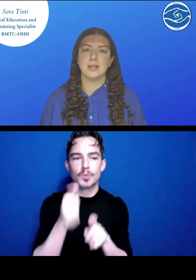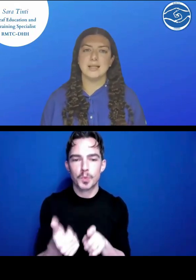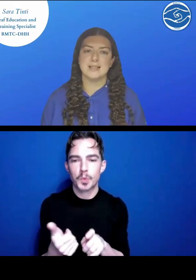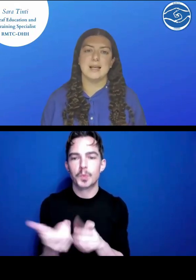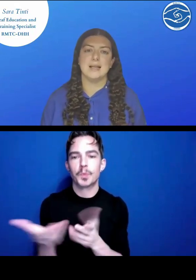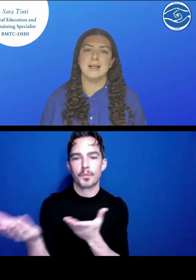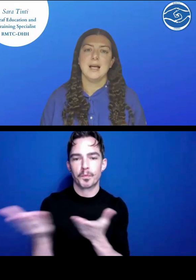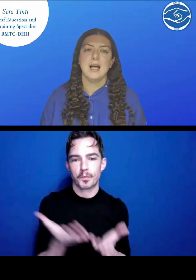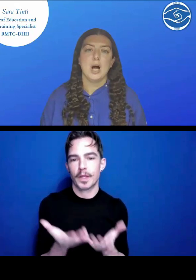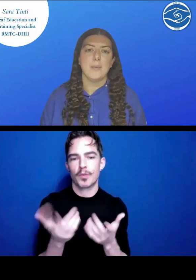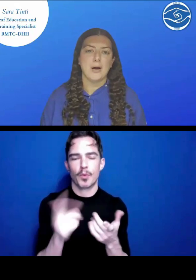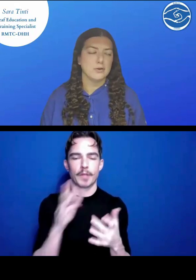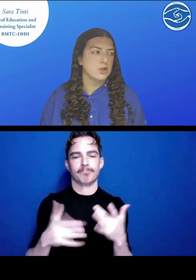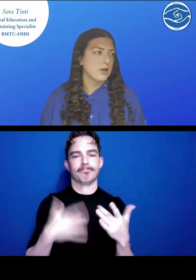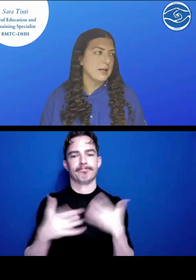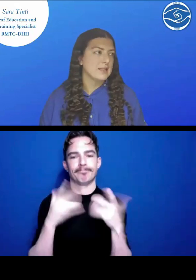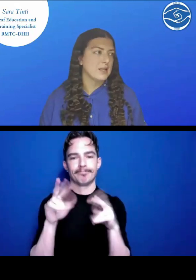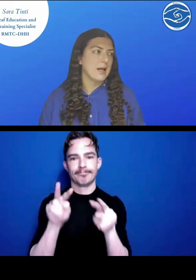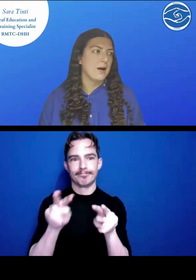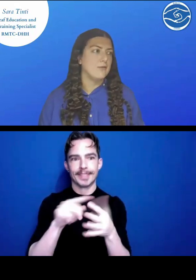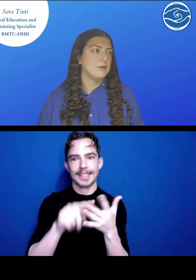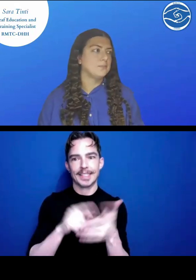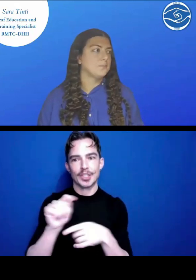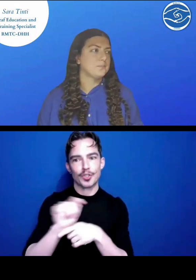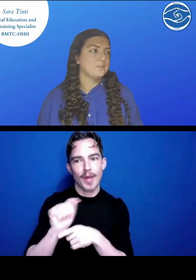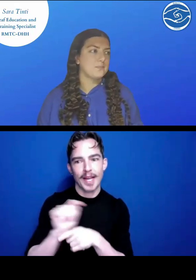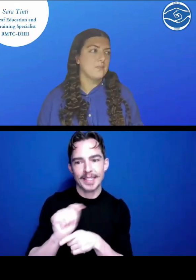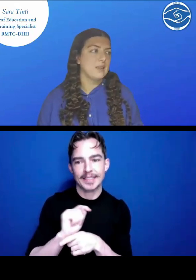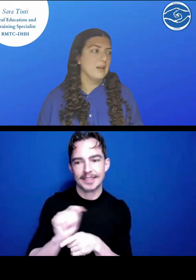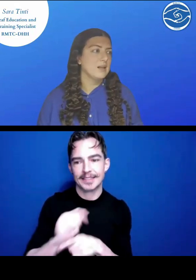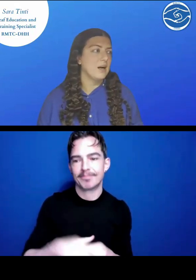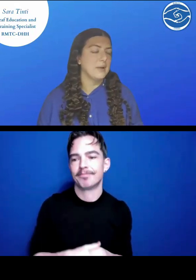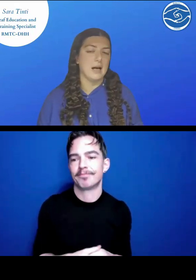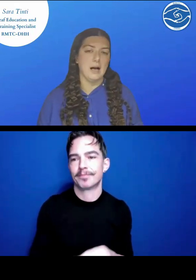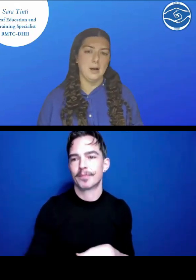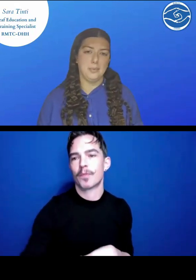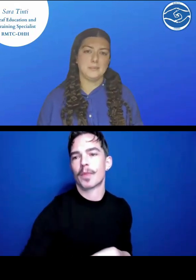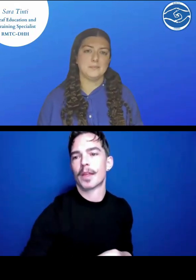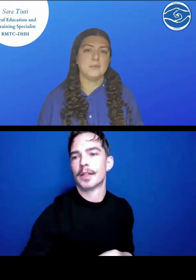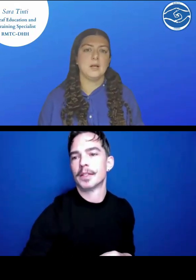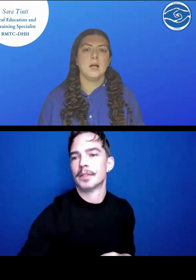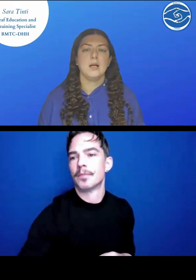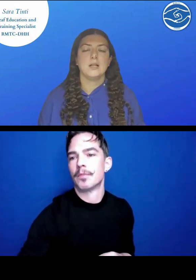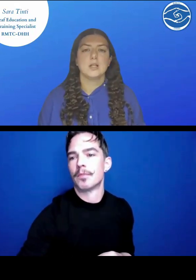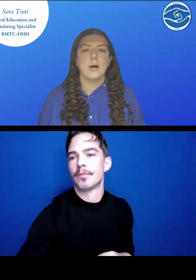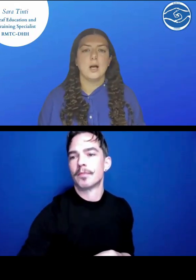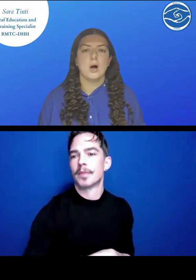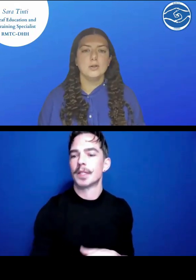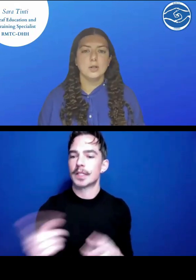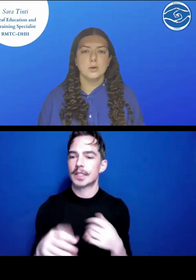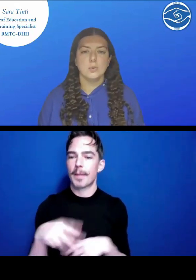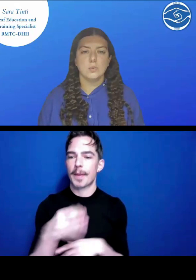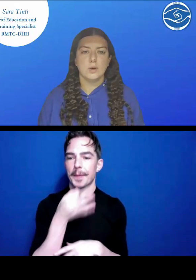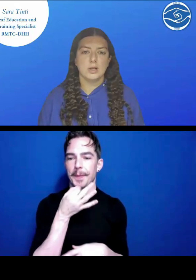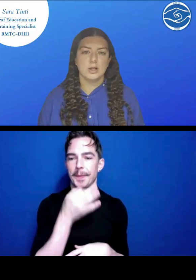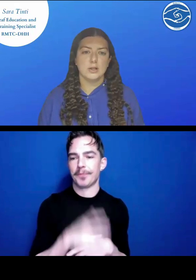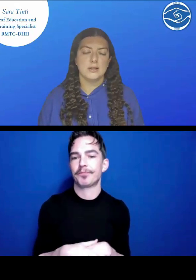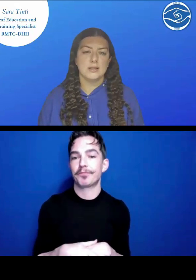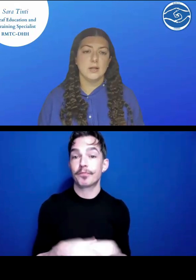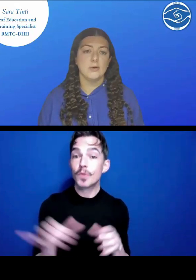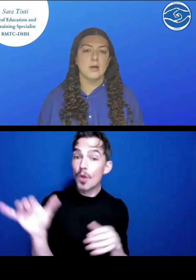we're really excited about those trainings that we have coming up. So, I also want to tell you